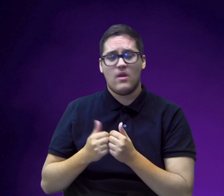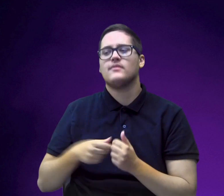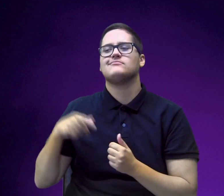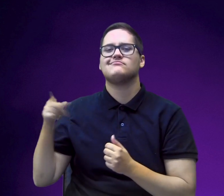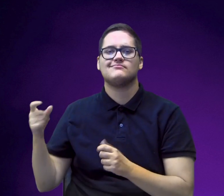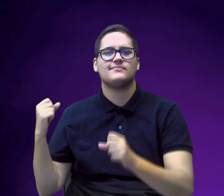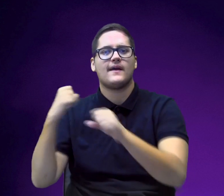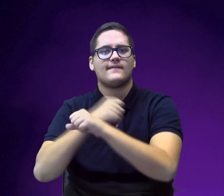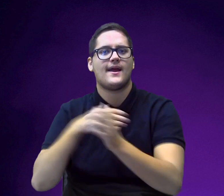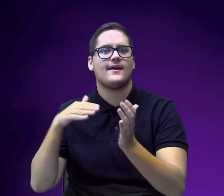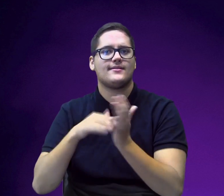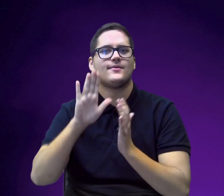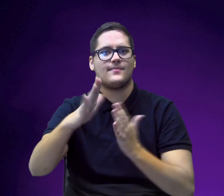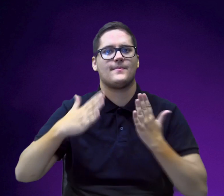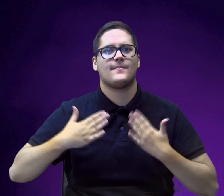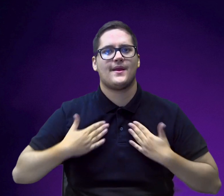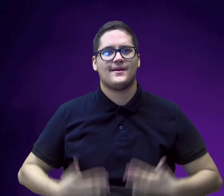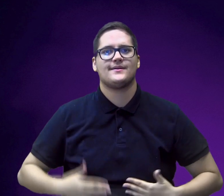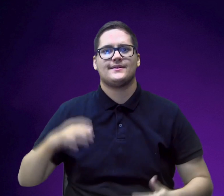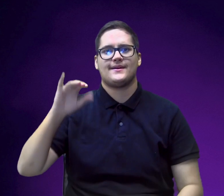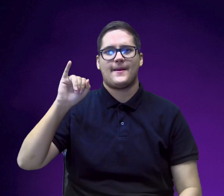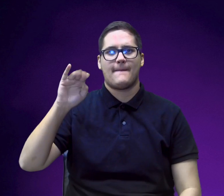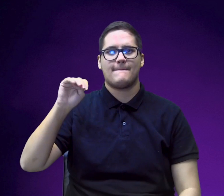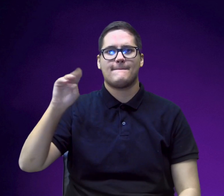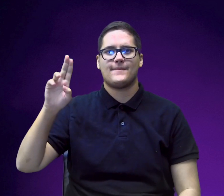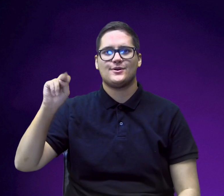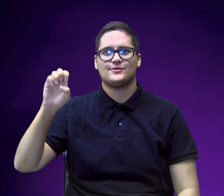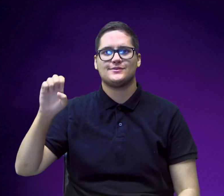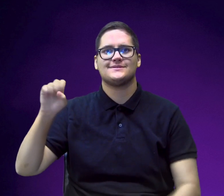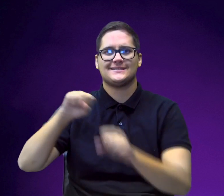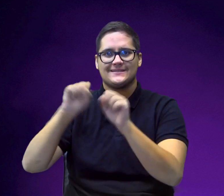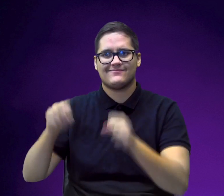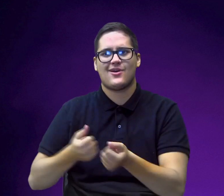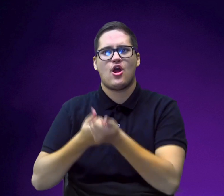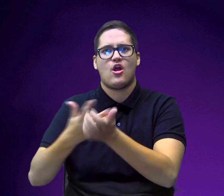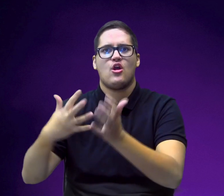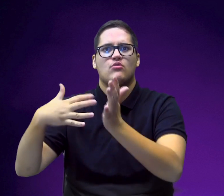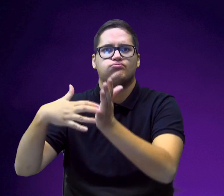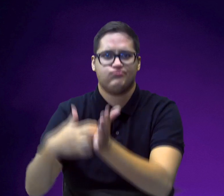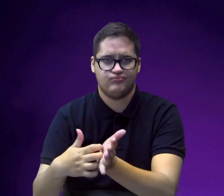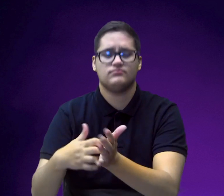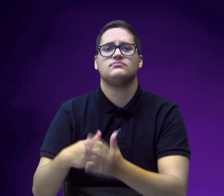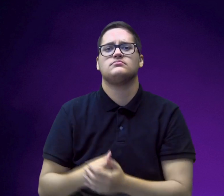How? HIV fights against your body's immune system, weakening it.